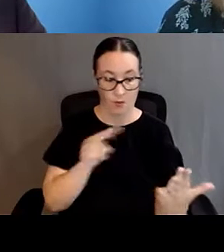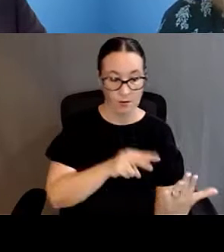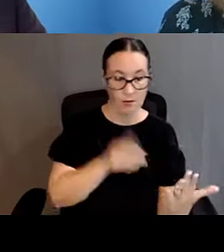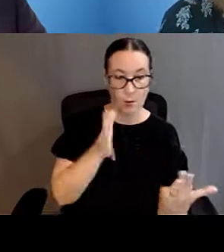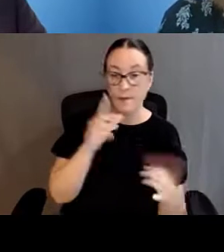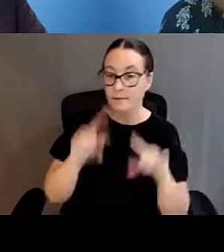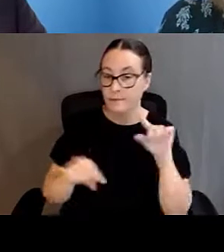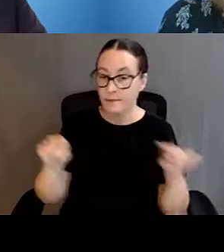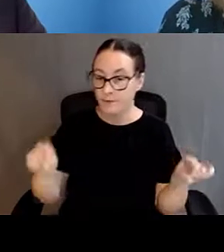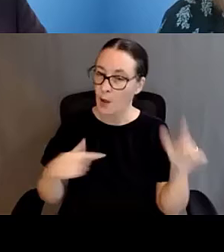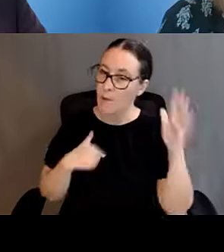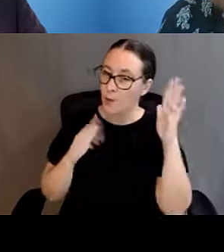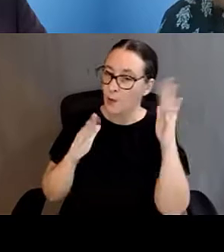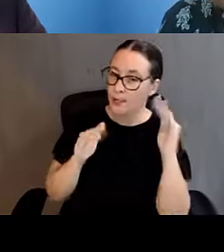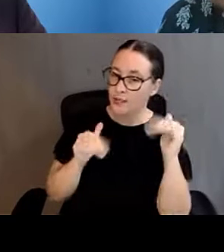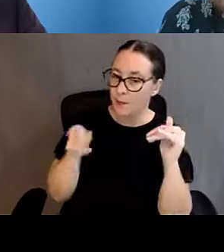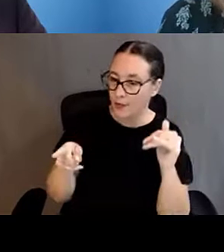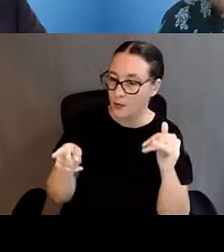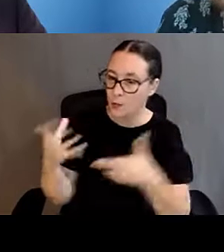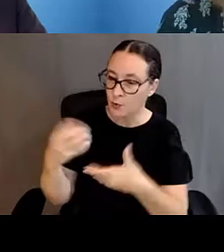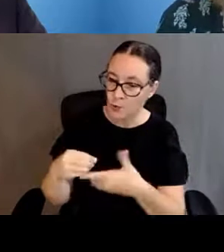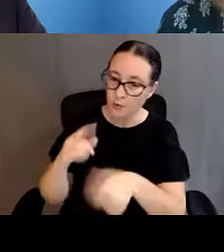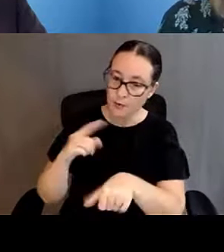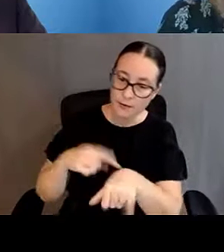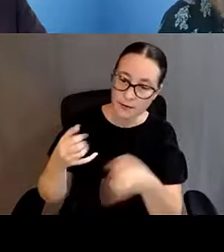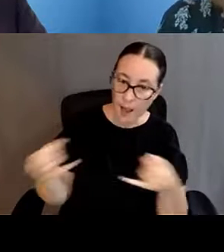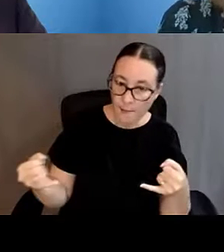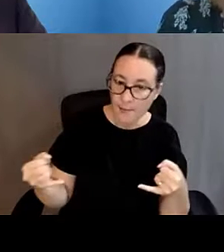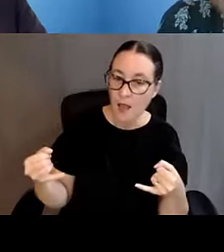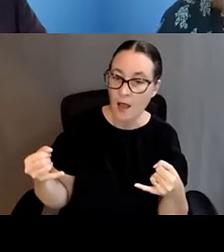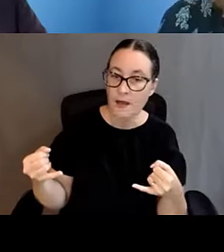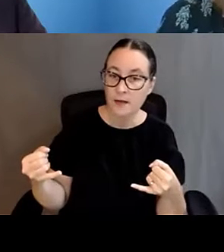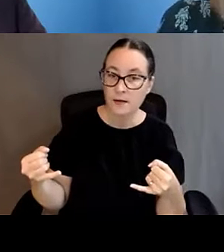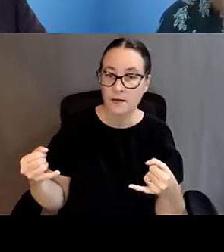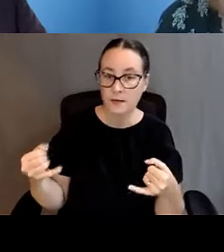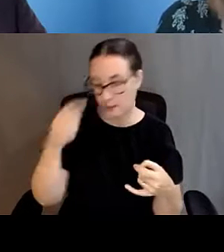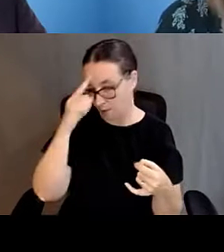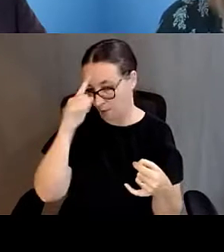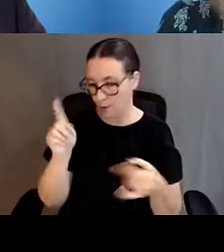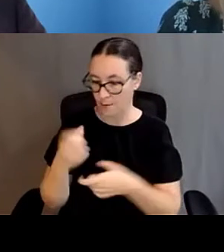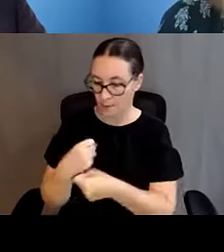that you'll put things like timelines for generating and depositing data in repositories,